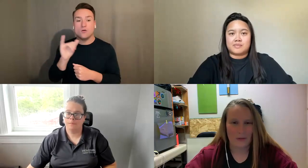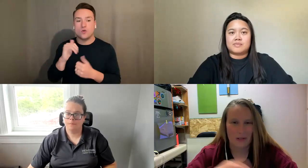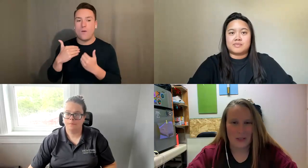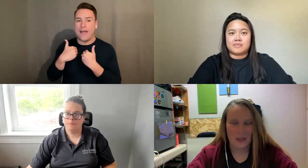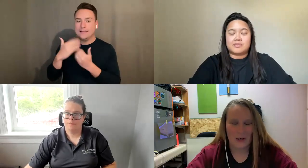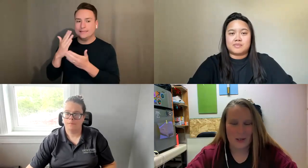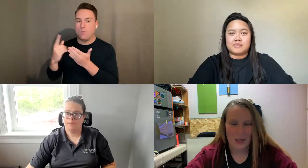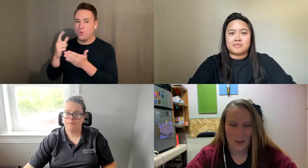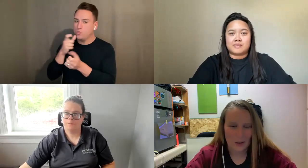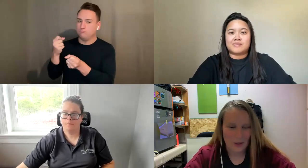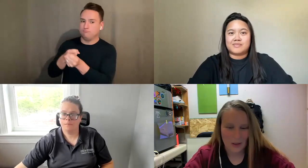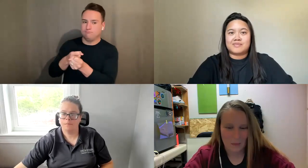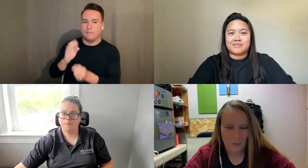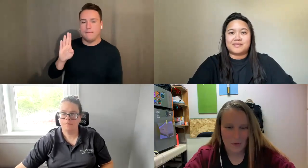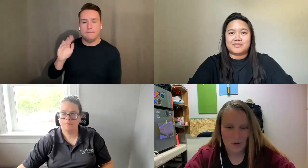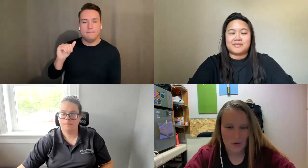I'll get into that in a second.